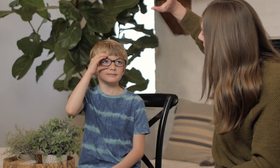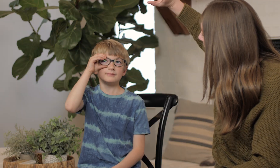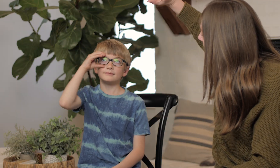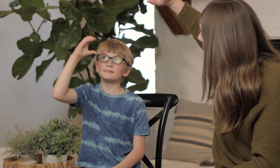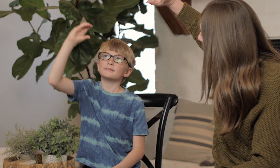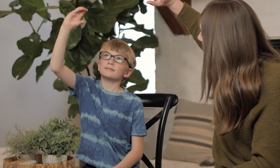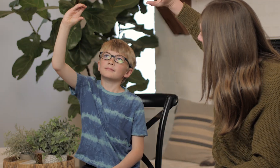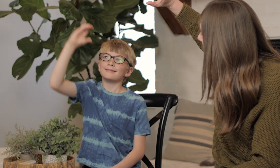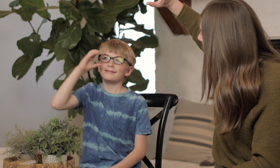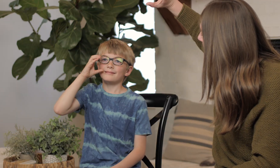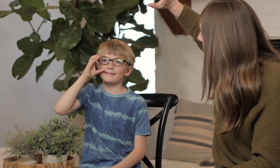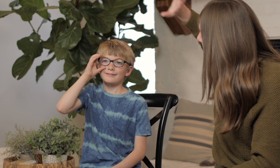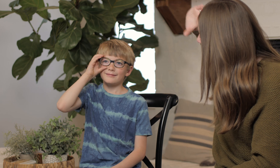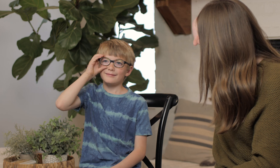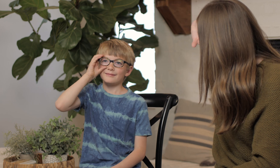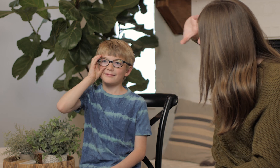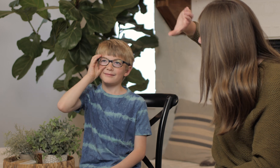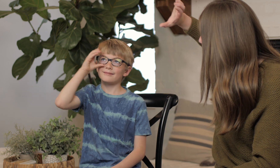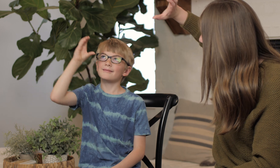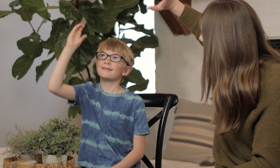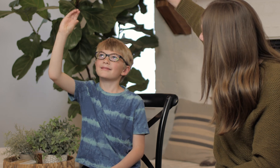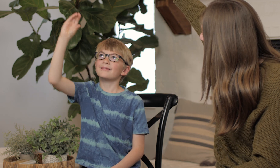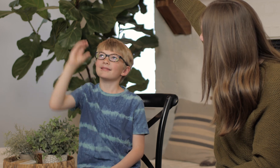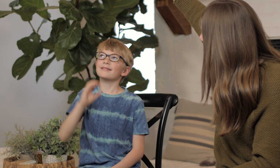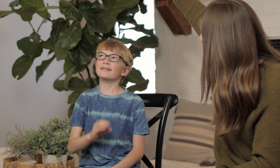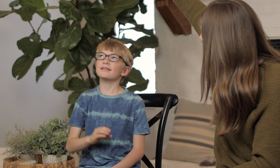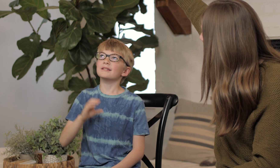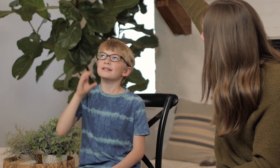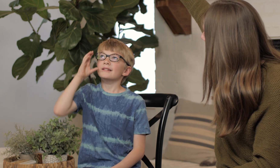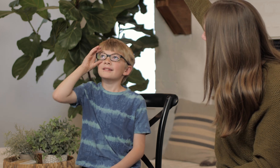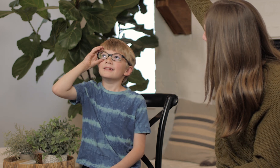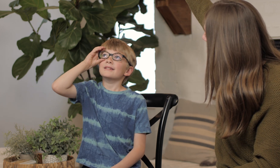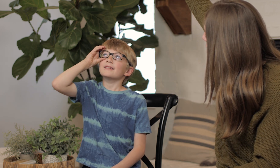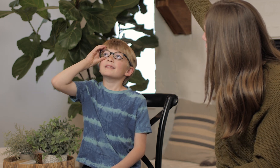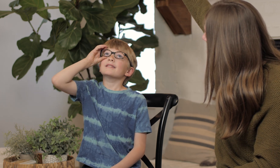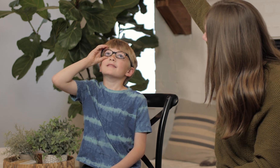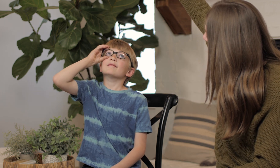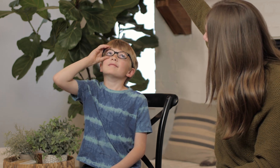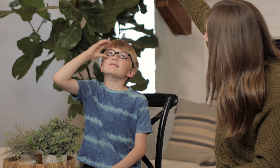All right can we do the sign for sun? Very good. The sun and then we can we have it shining down?